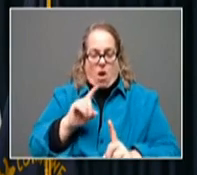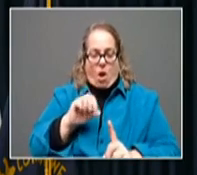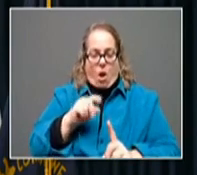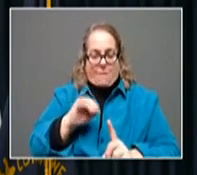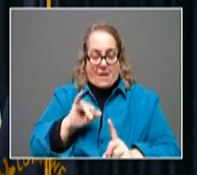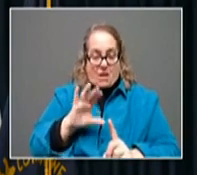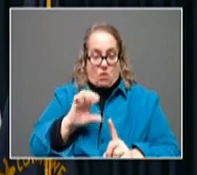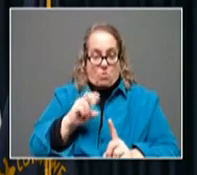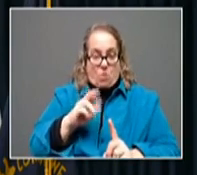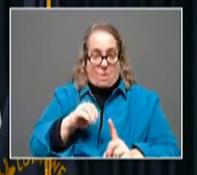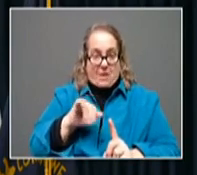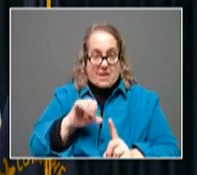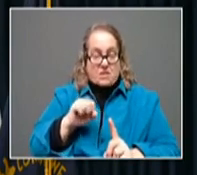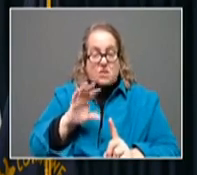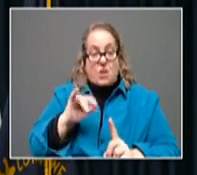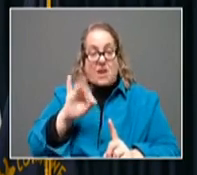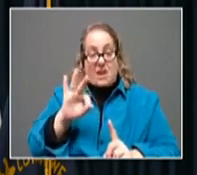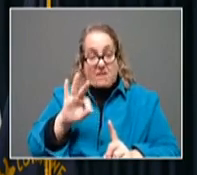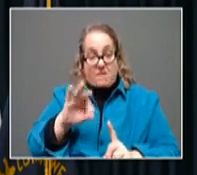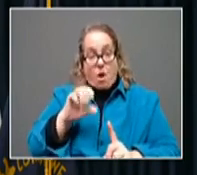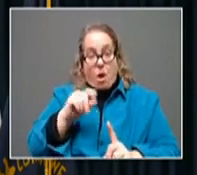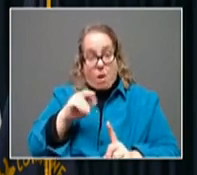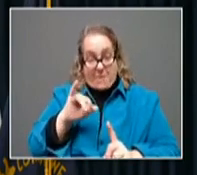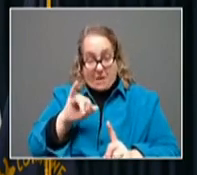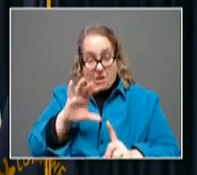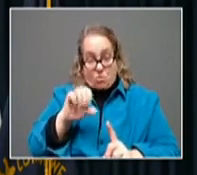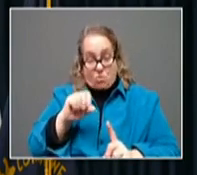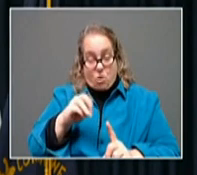other words, if a macron was infecting a certain amount, they are not seeing